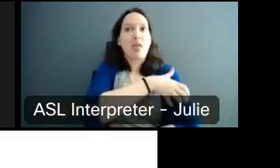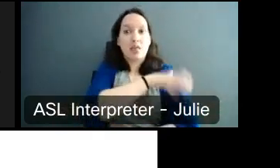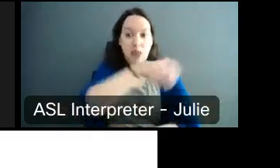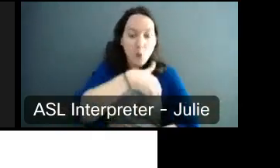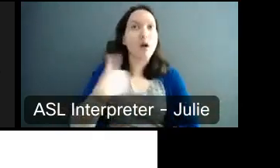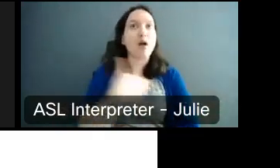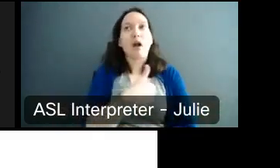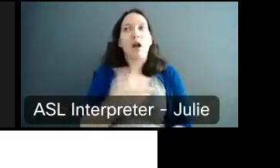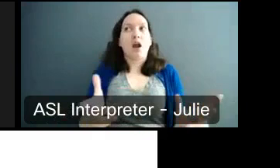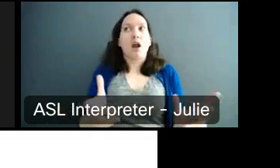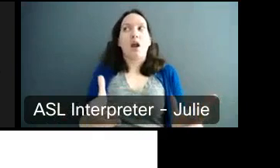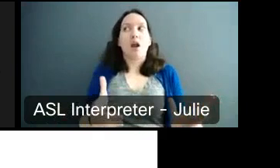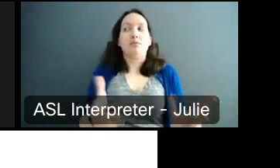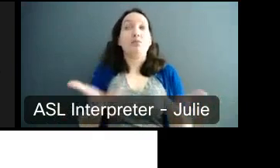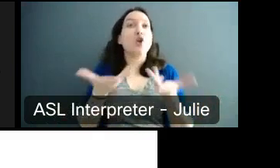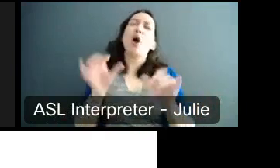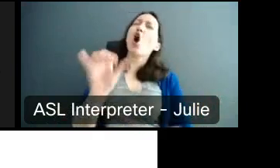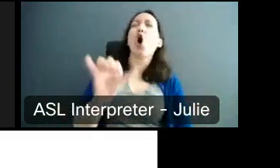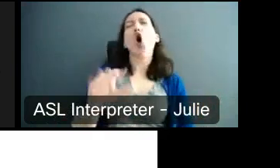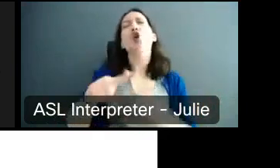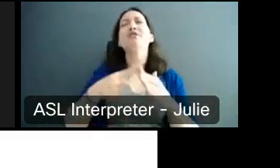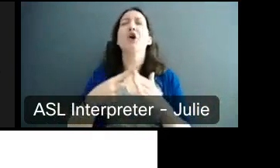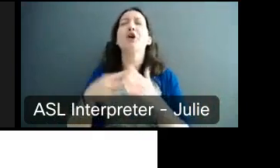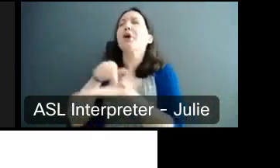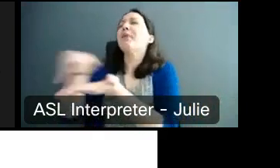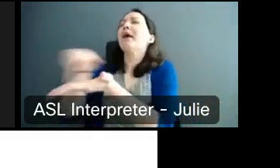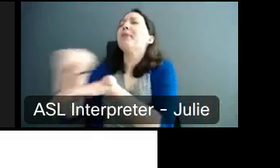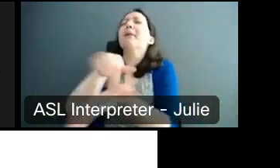We don't want like oh, we're going to start paying for each visit.